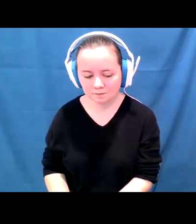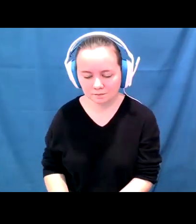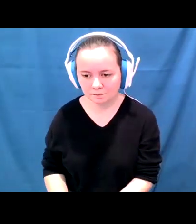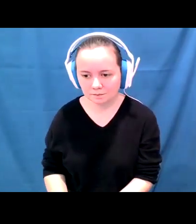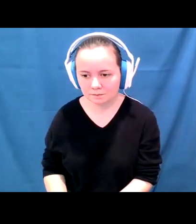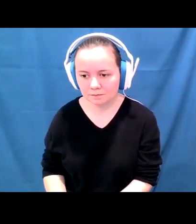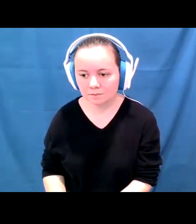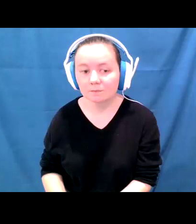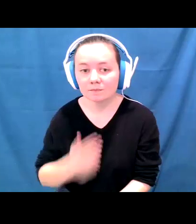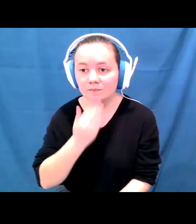April Young, ADvancing States: Thanks, Hope.